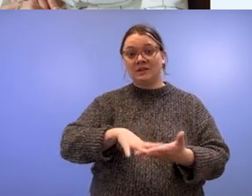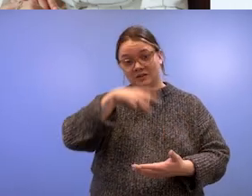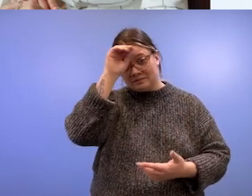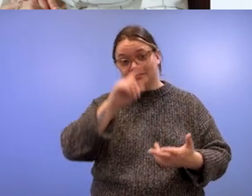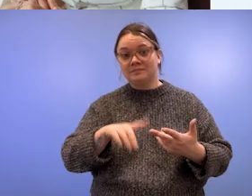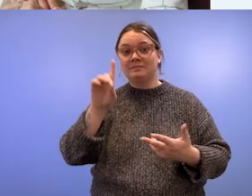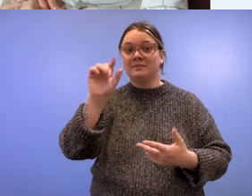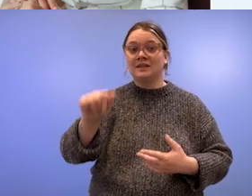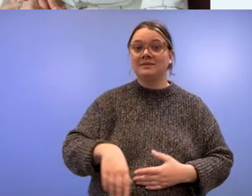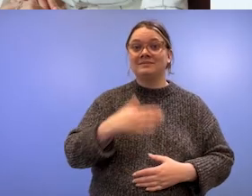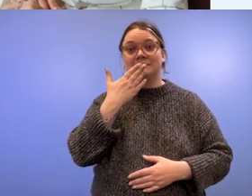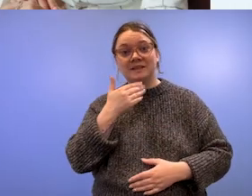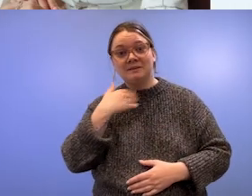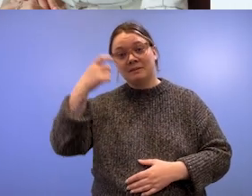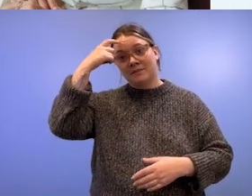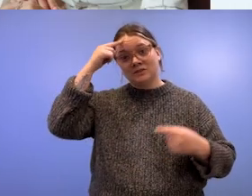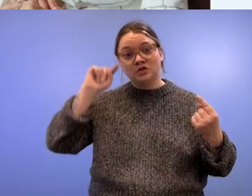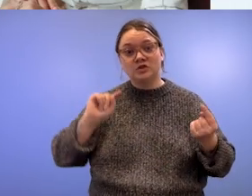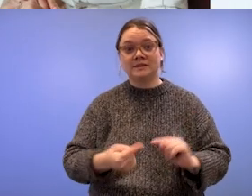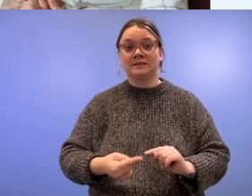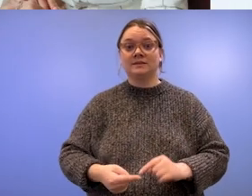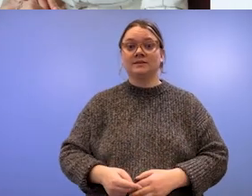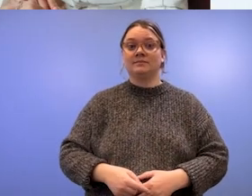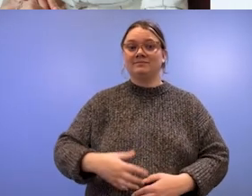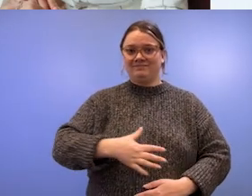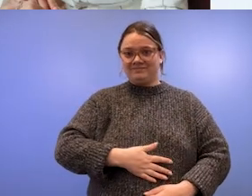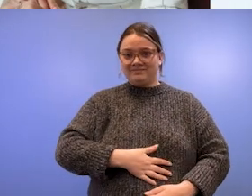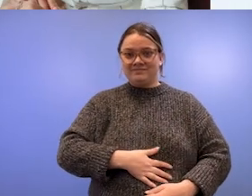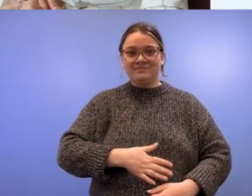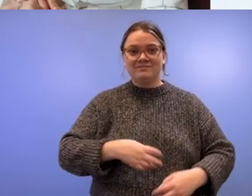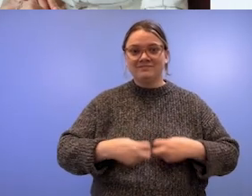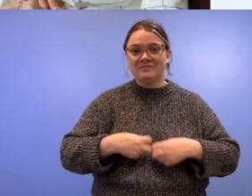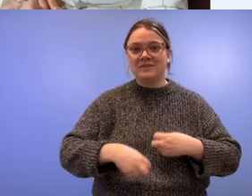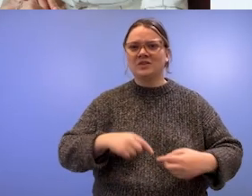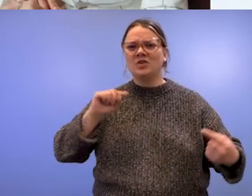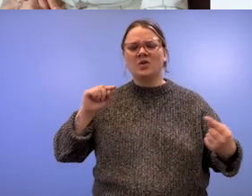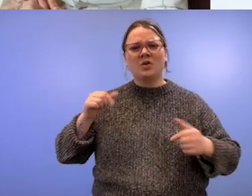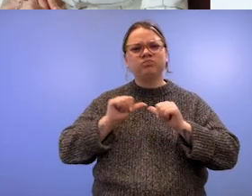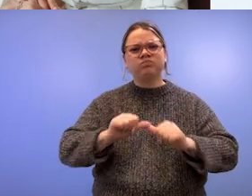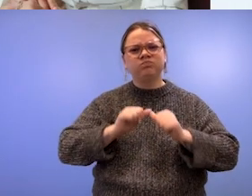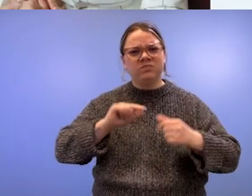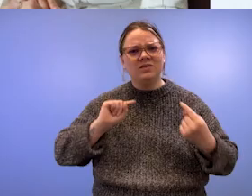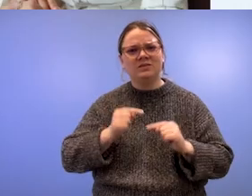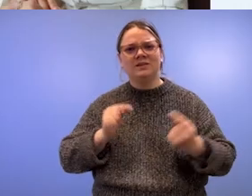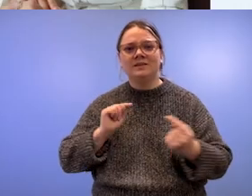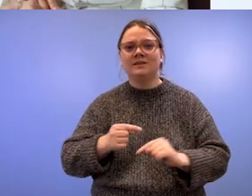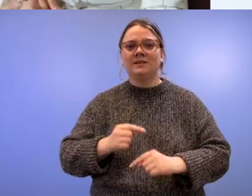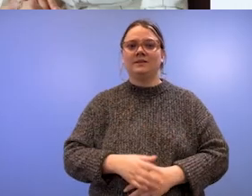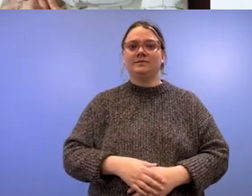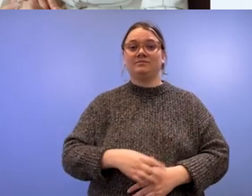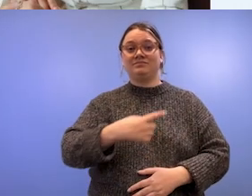diabetes, brain injuries, gastrointestinal conditions, chronic pain and more so on the slide,